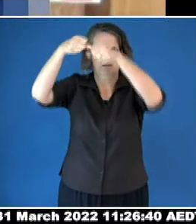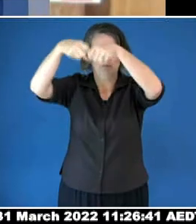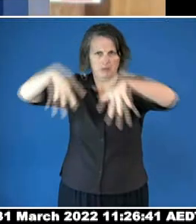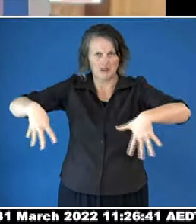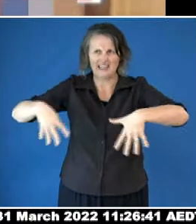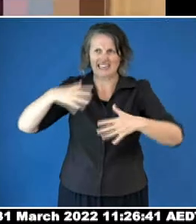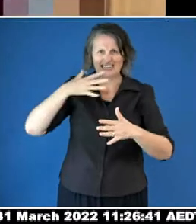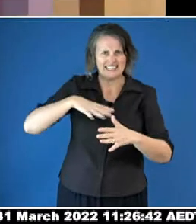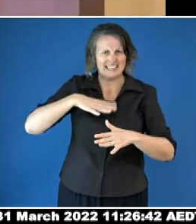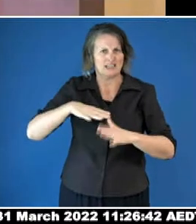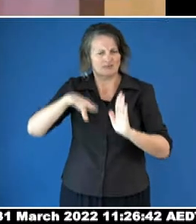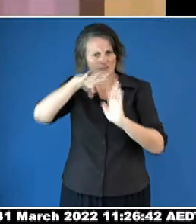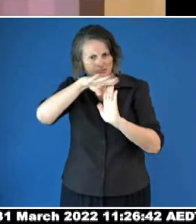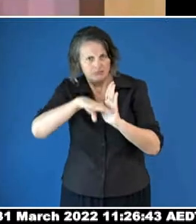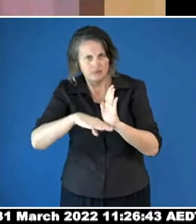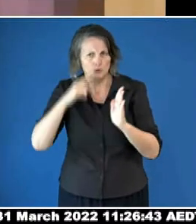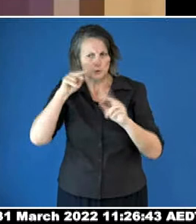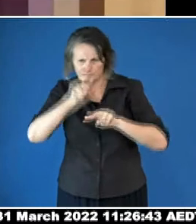of the organisation that's providing the care.